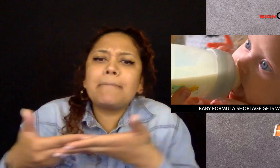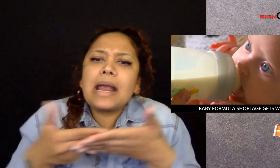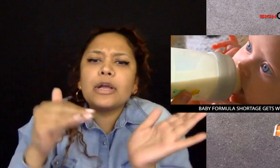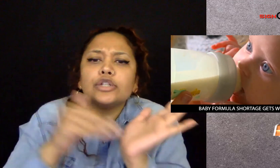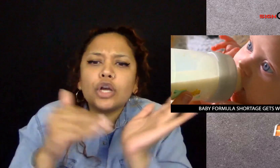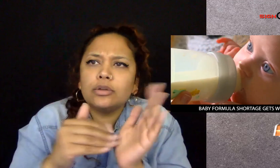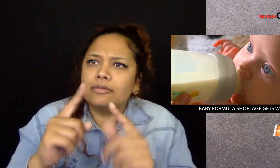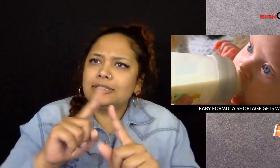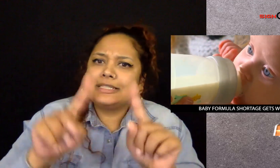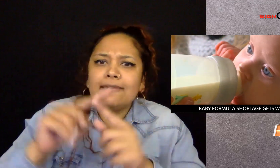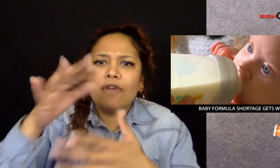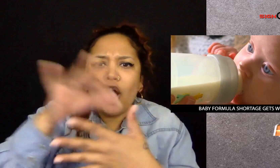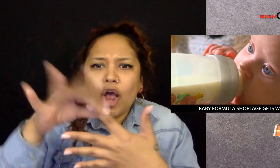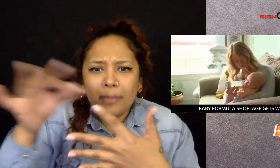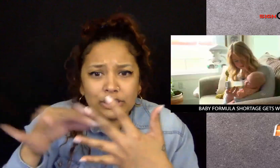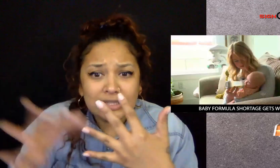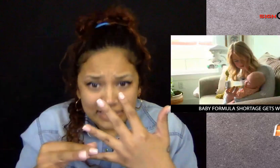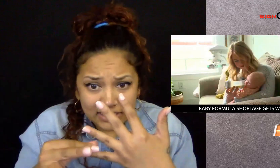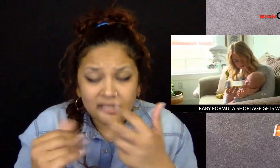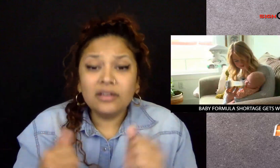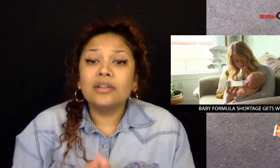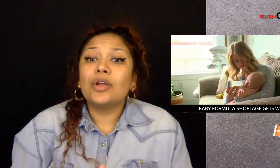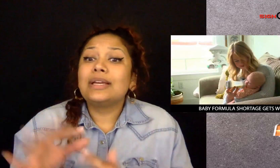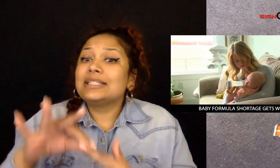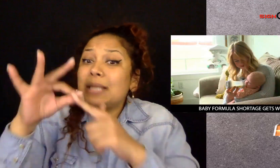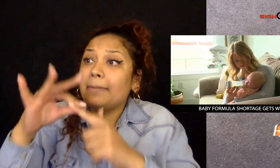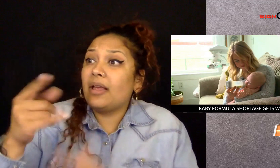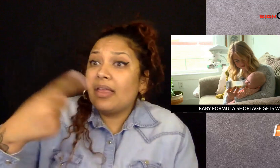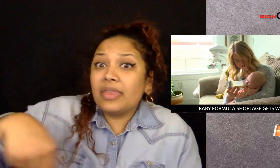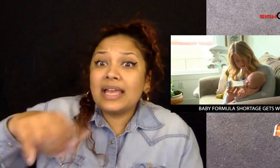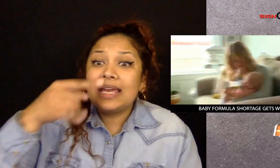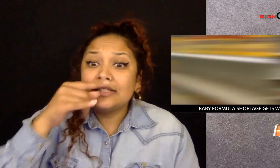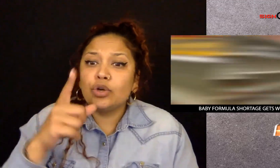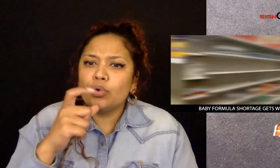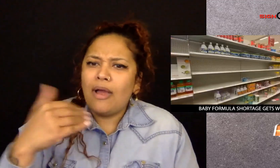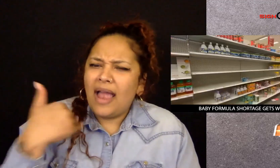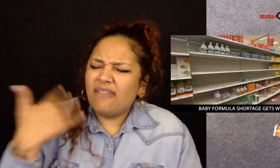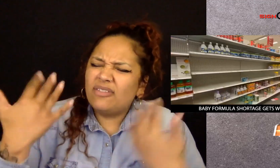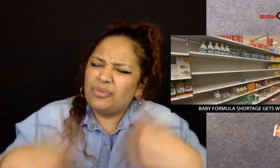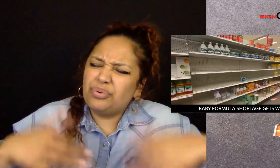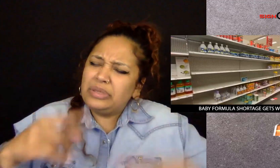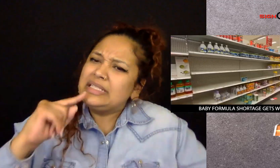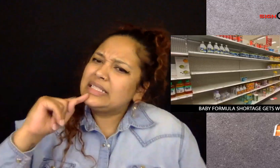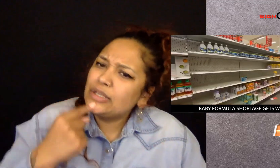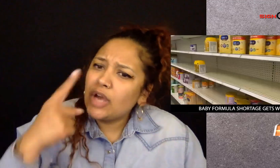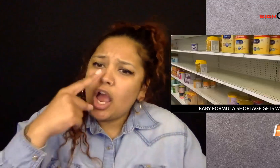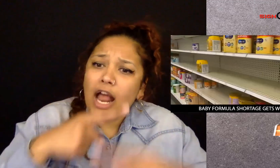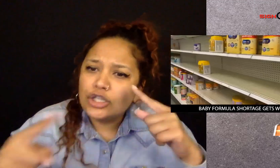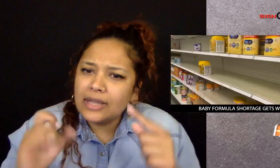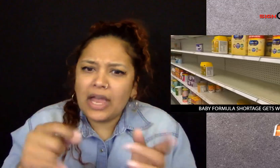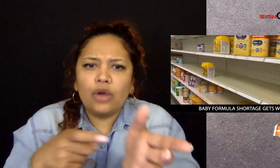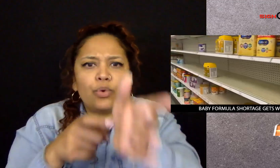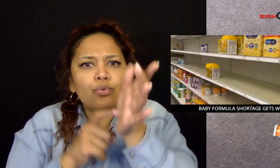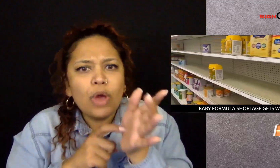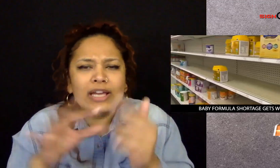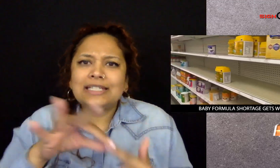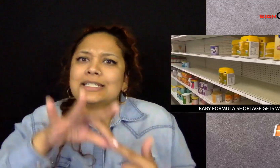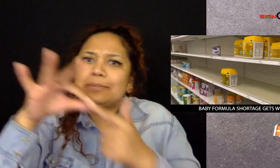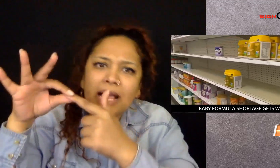about options especially if they have children with severe allergies that require special